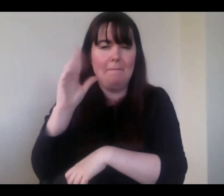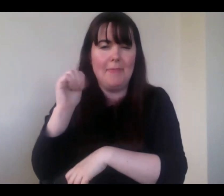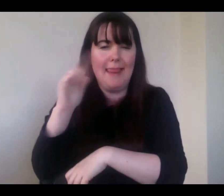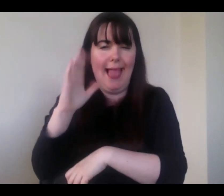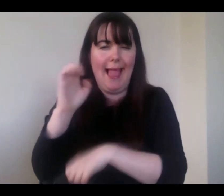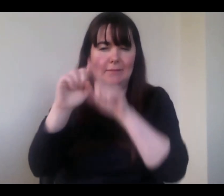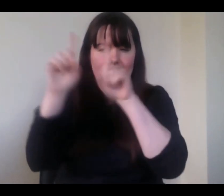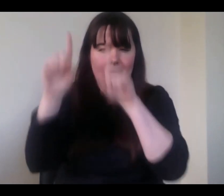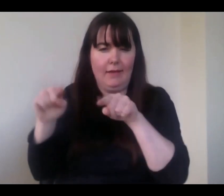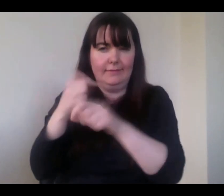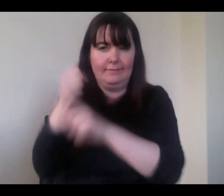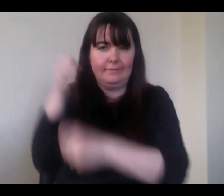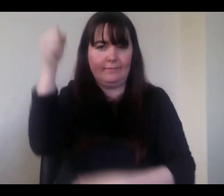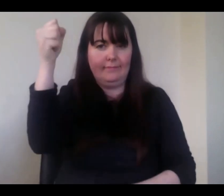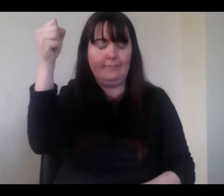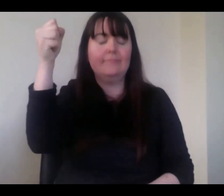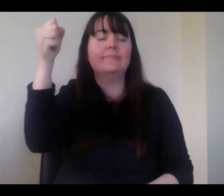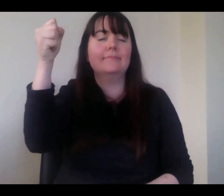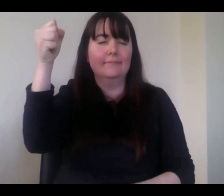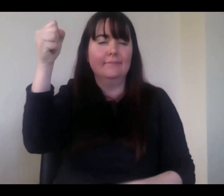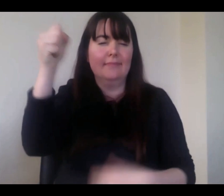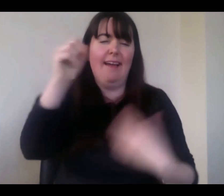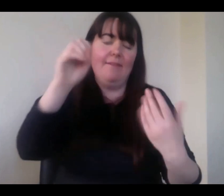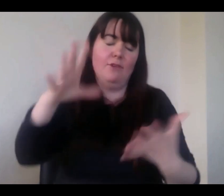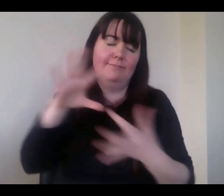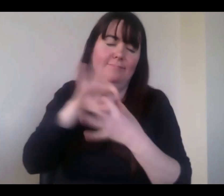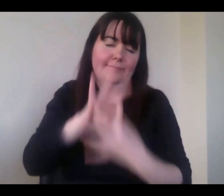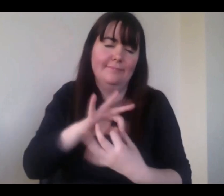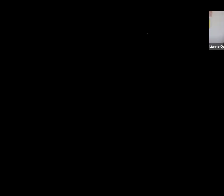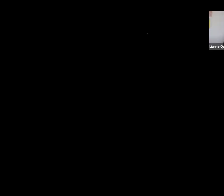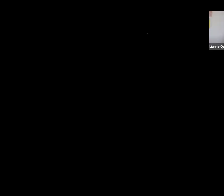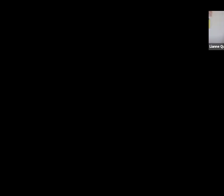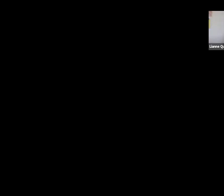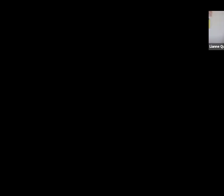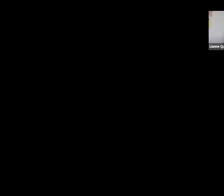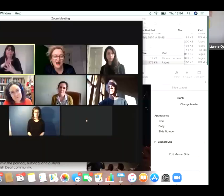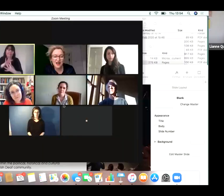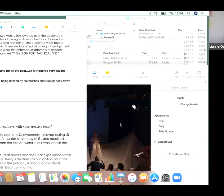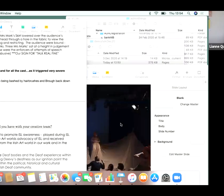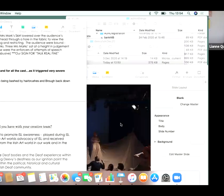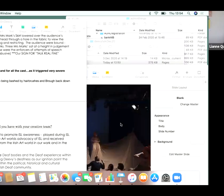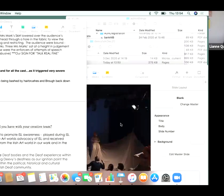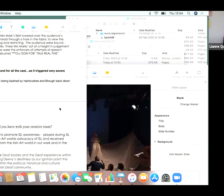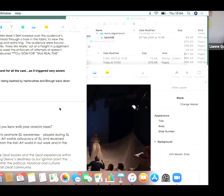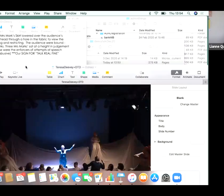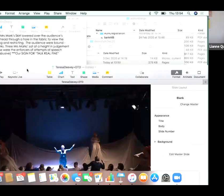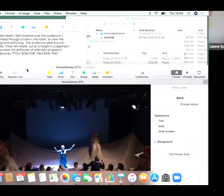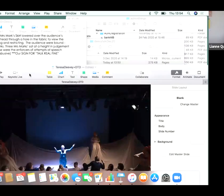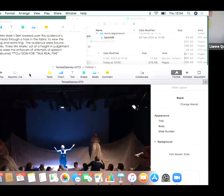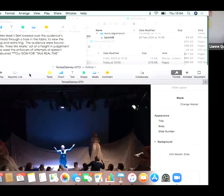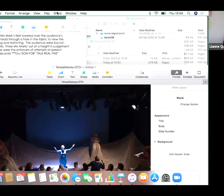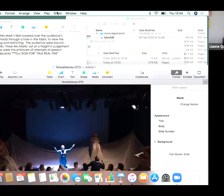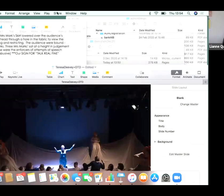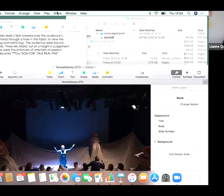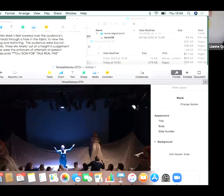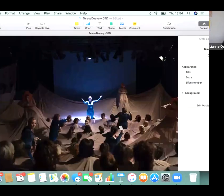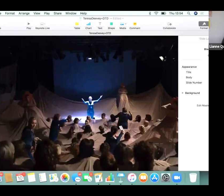that we did, Amanda is going to try and share her screen here you (Amanda: I'm double jobbing here)